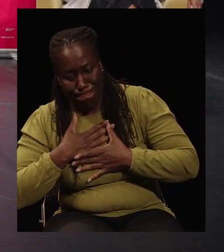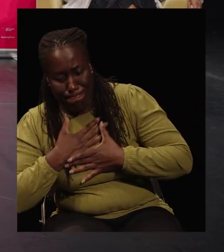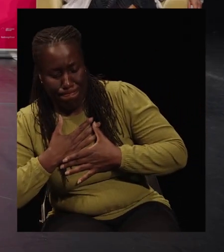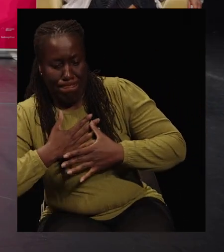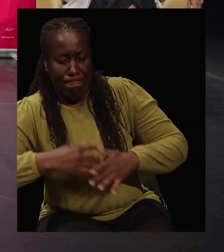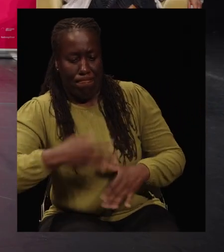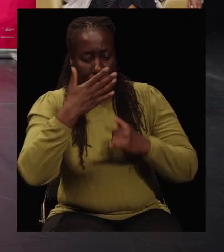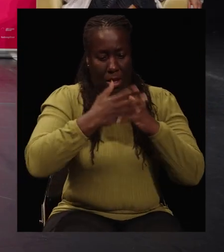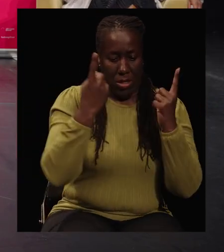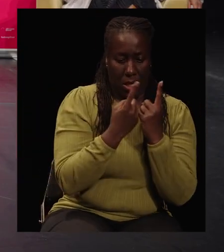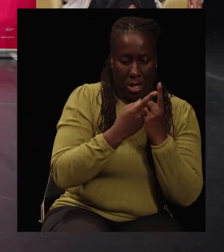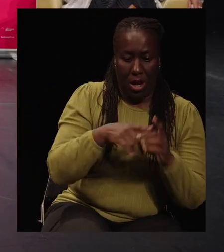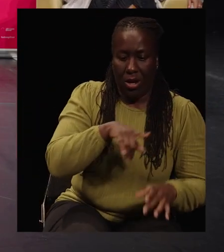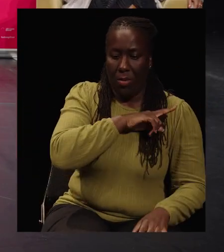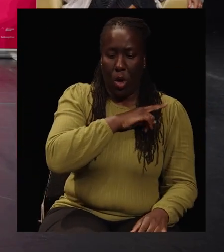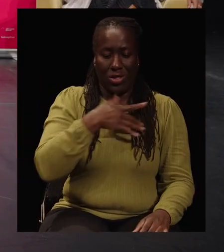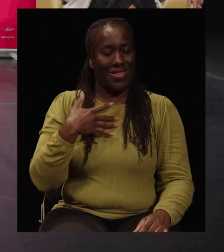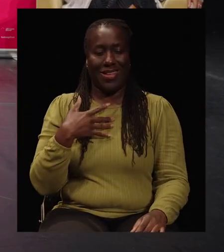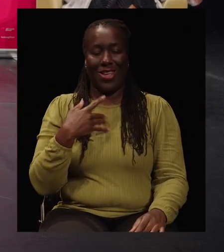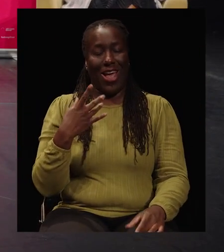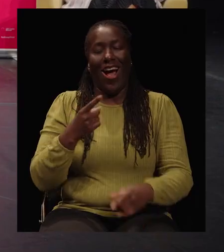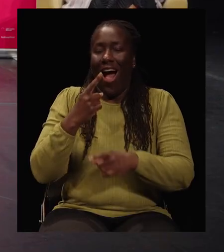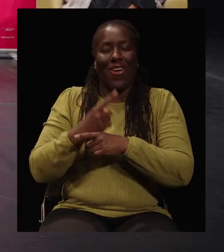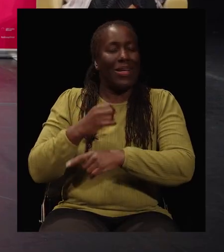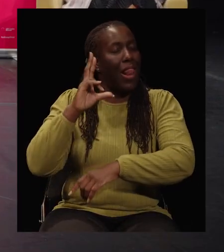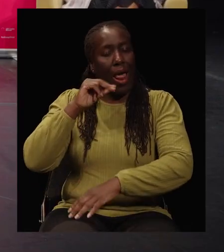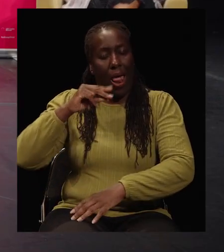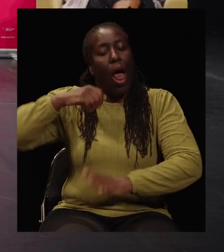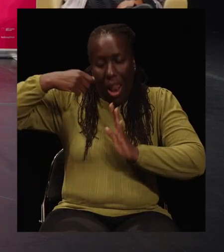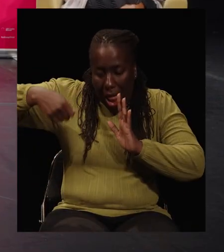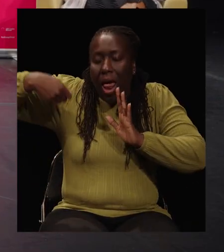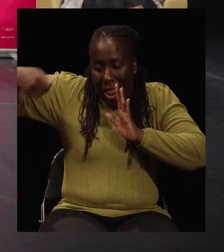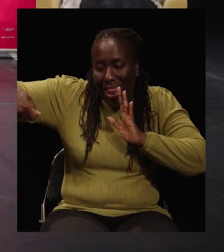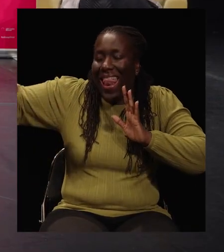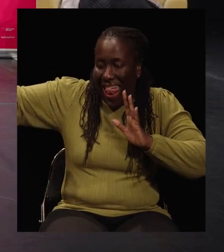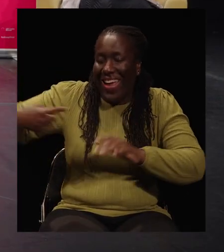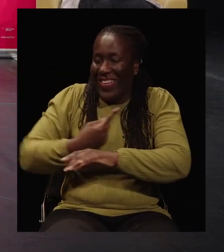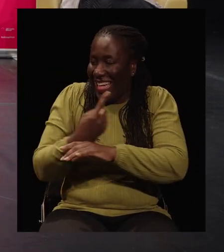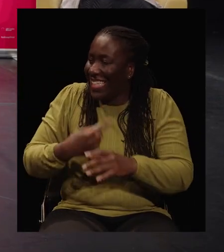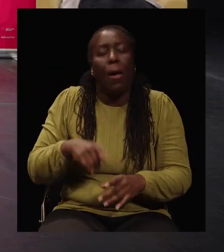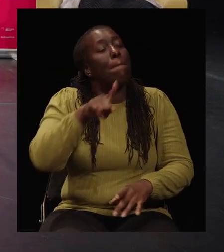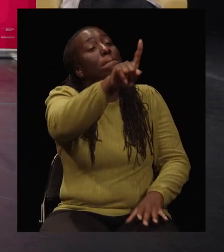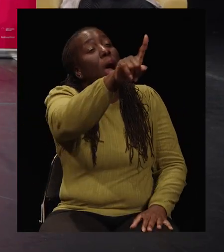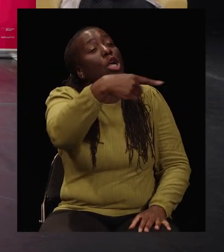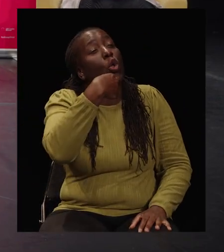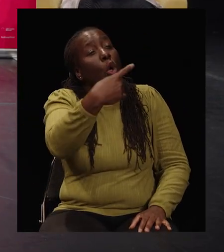that I will say, 'cause I realise now I've just talked is- That's fine. It's interesting, it's valuable comment. I just feel like,